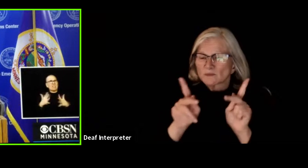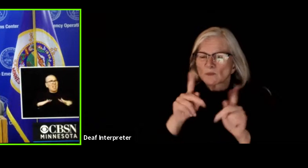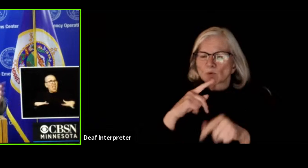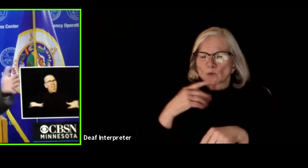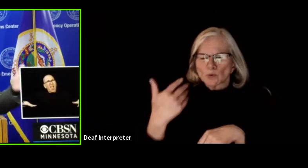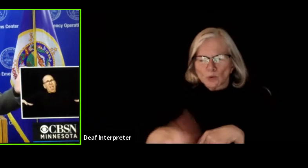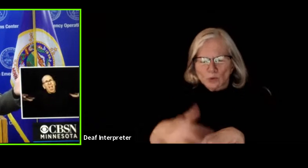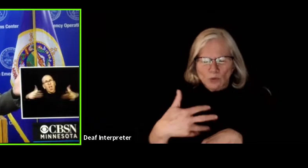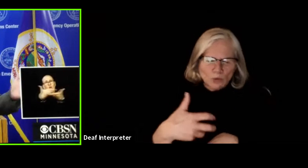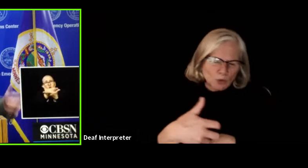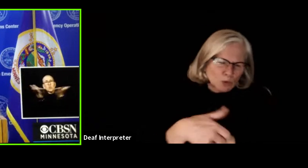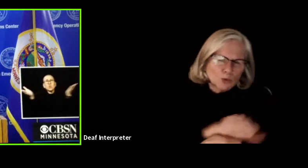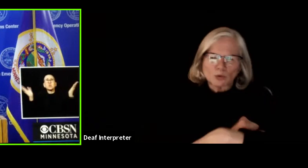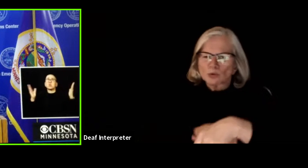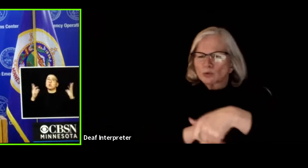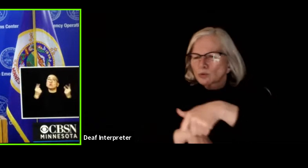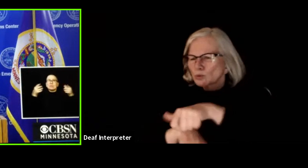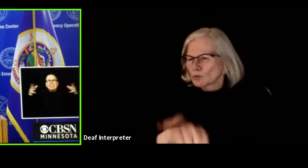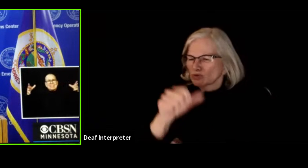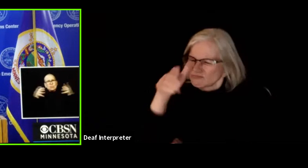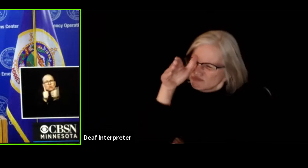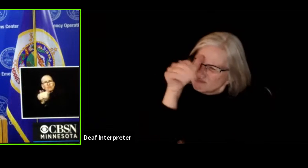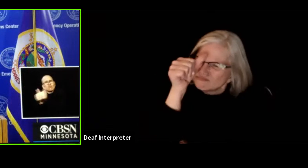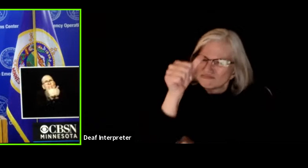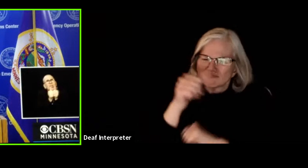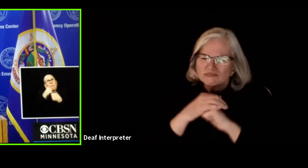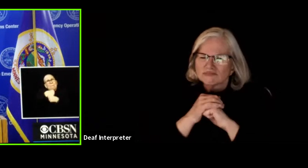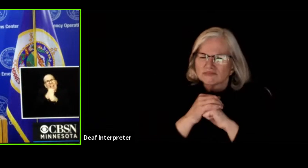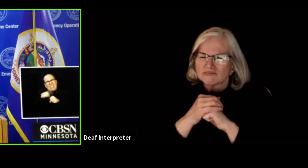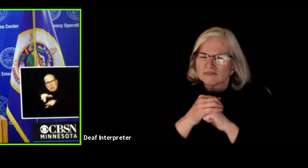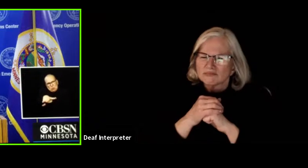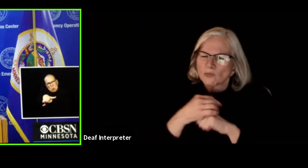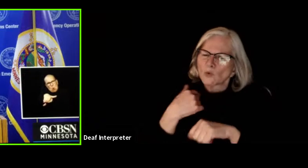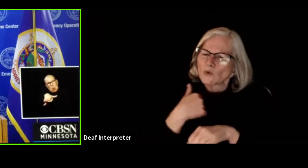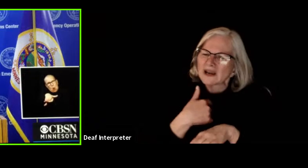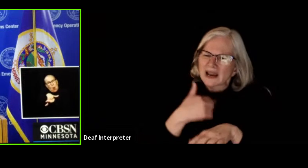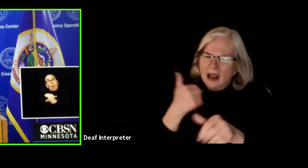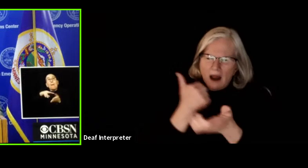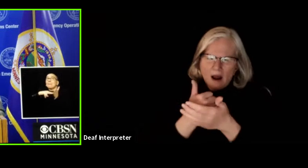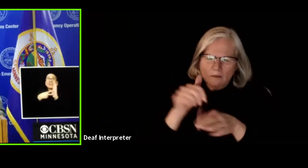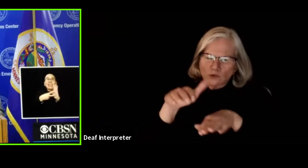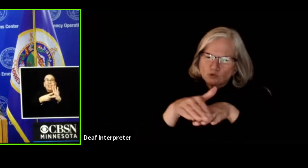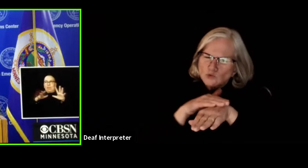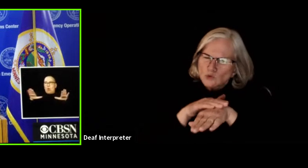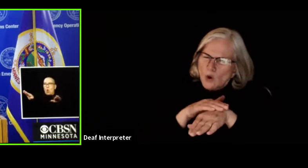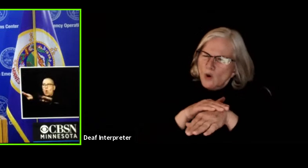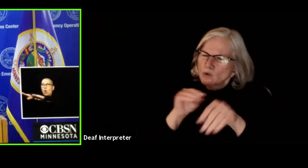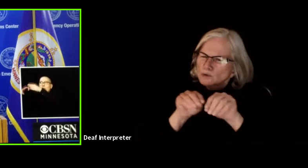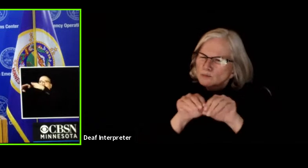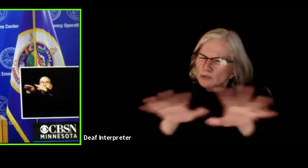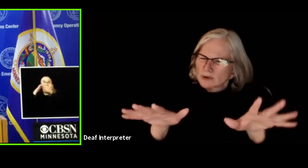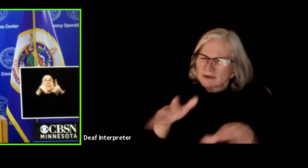WE'VE BEEN ABLE TO TURN OUR DIAL. WE'RE IN A PLACE RIGHT NOW WITH VACCINES, IF WE GET THIS RIGHT, IT'S OUR HOPE THAT WE JUST CONTINUE